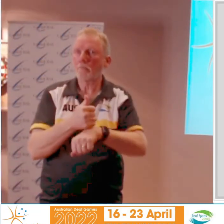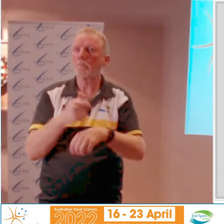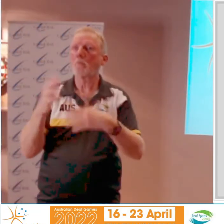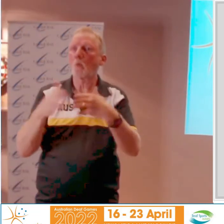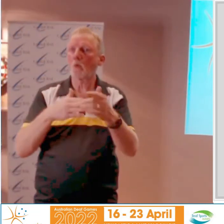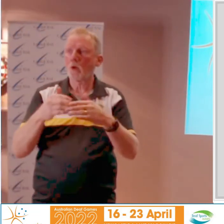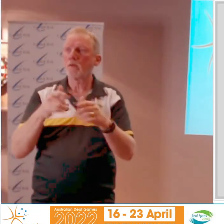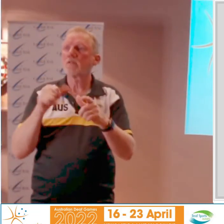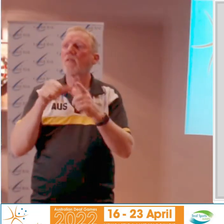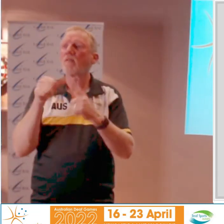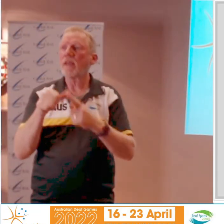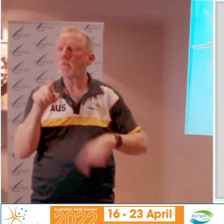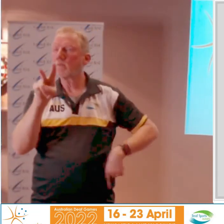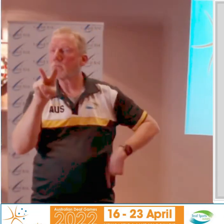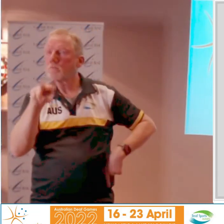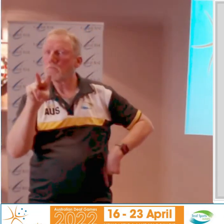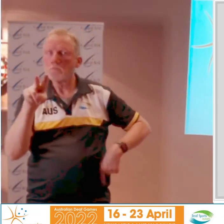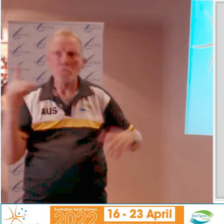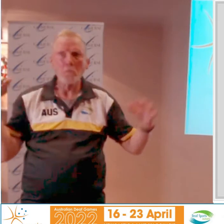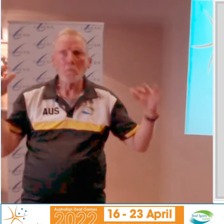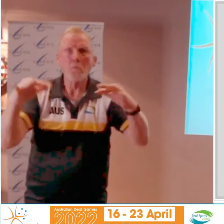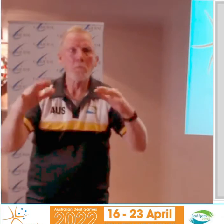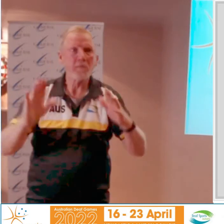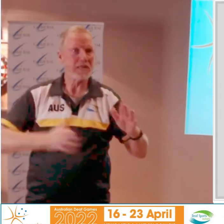and whether we should establish them as part of the sports of the games